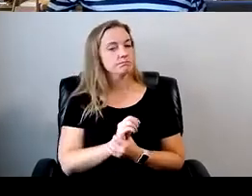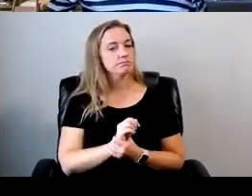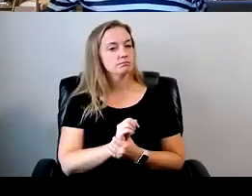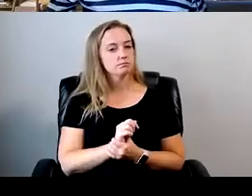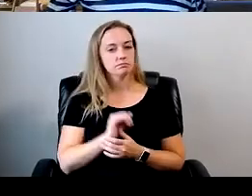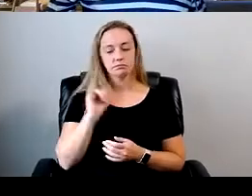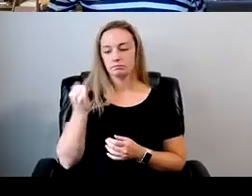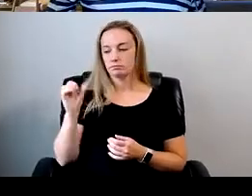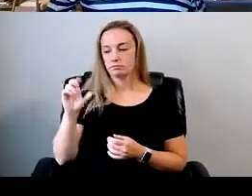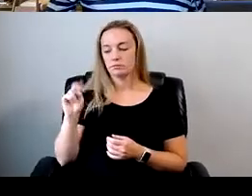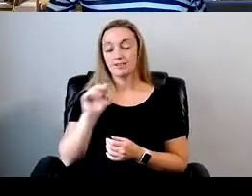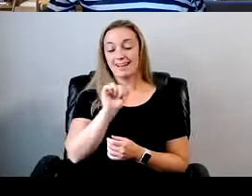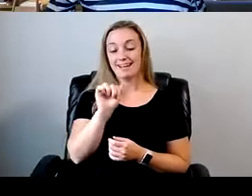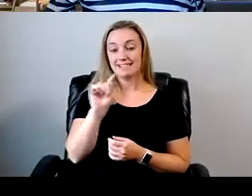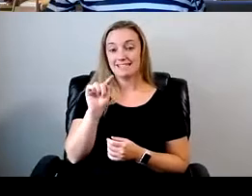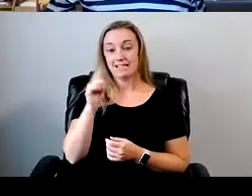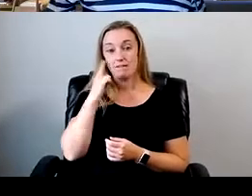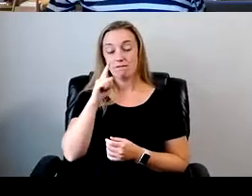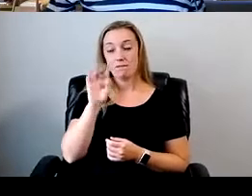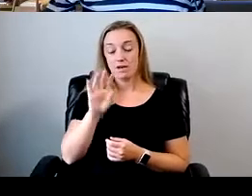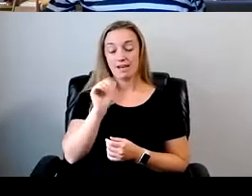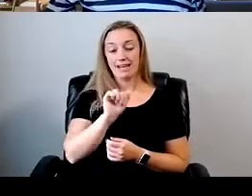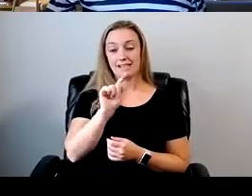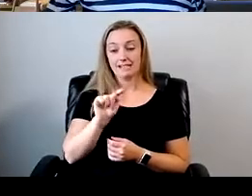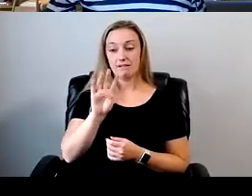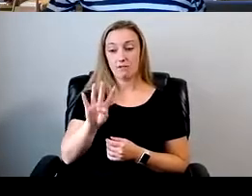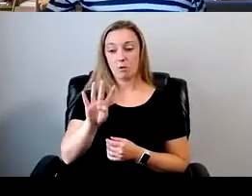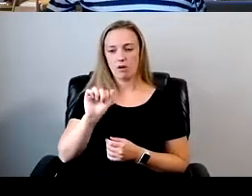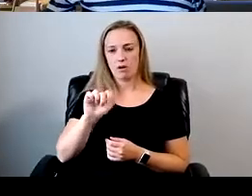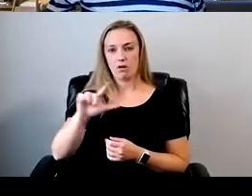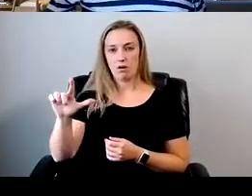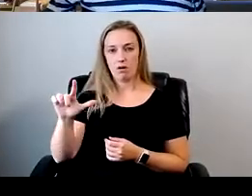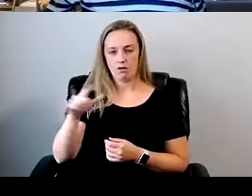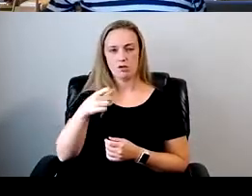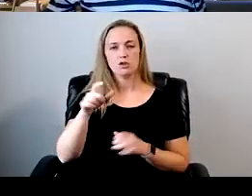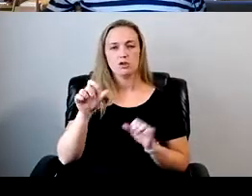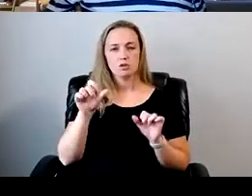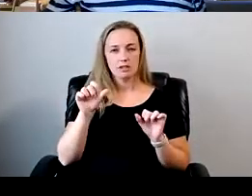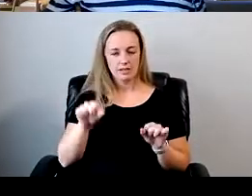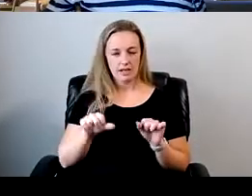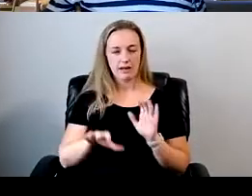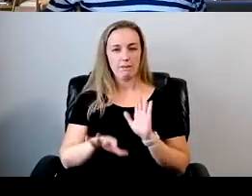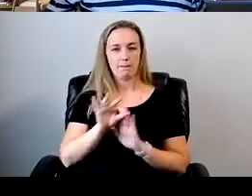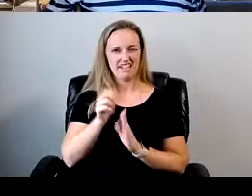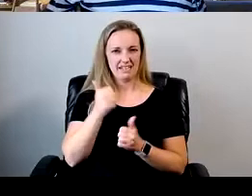AT4all should give you all state programs, you can select by state. And Courtney mentioned social stories,